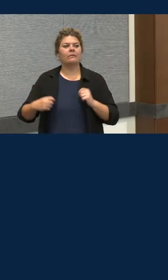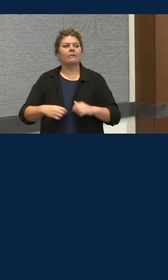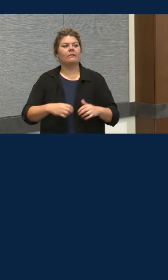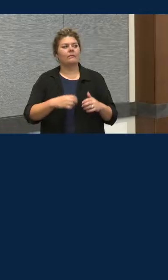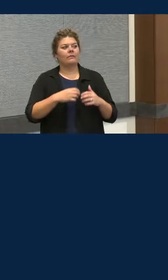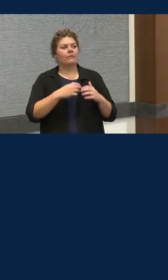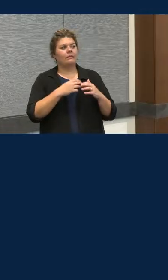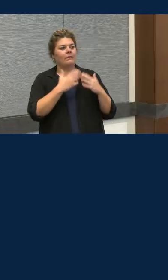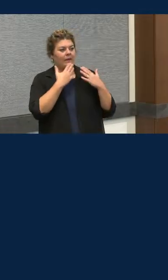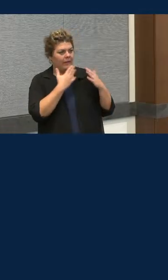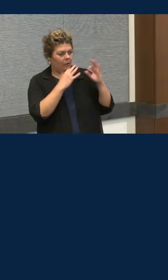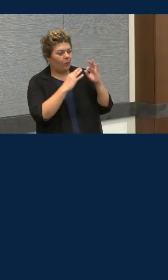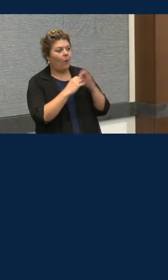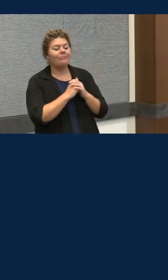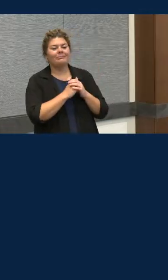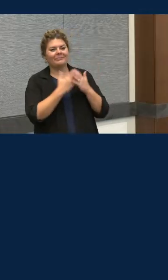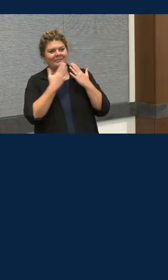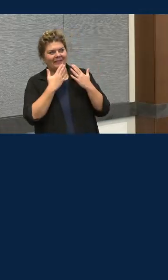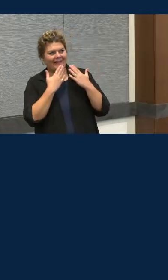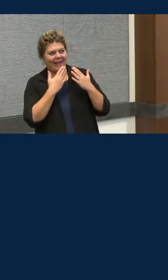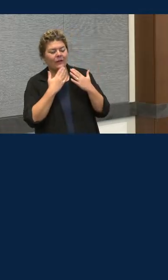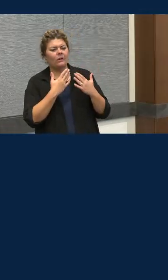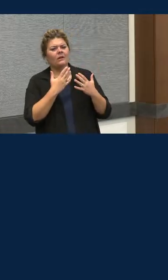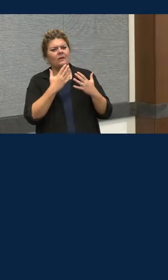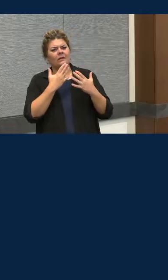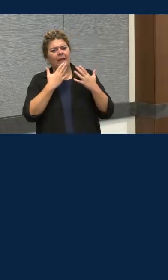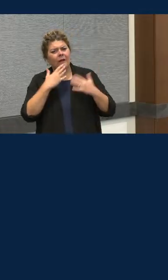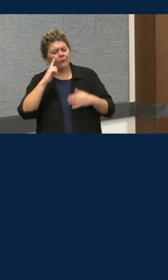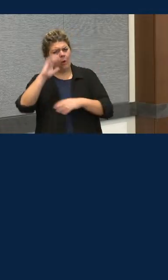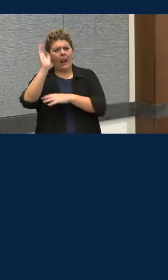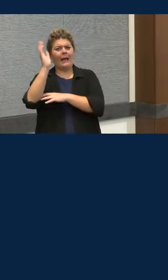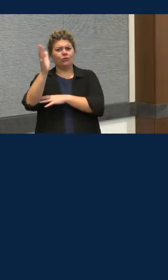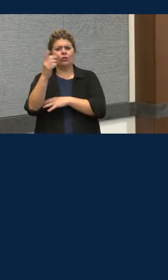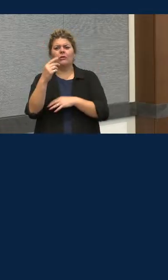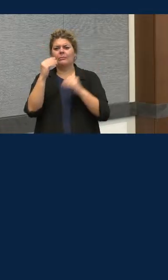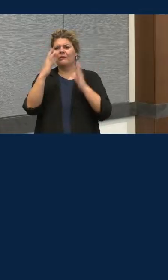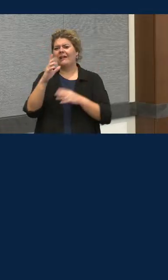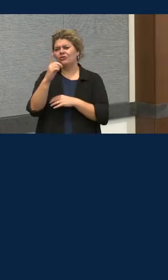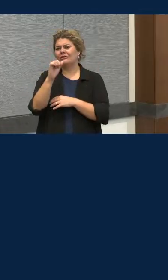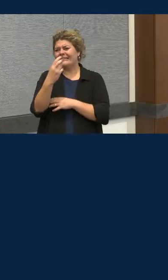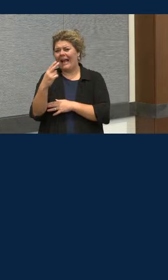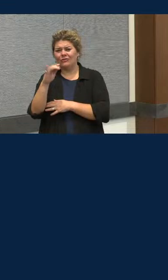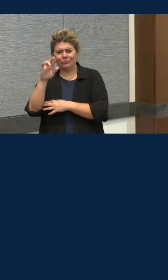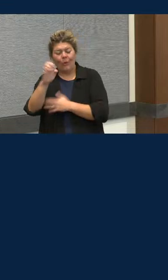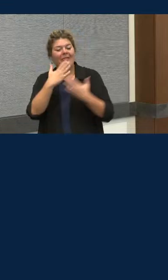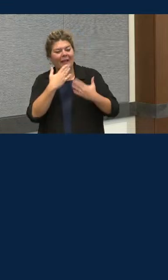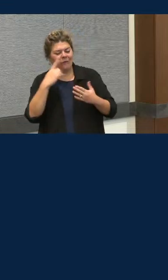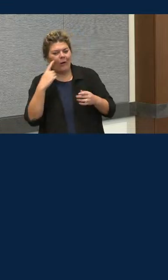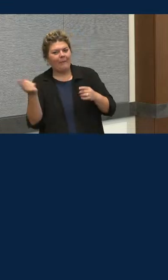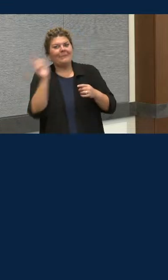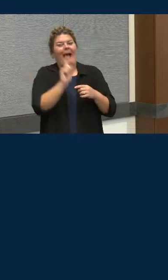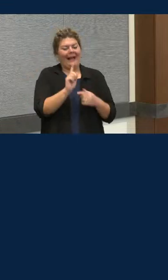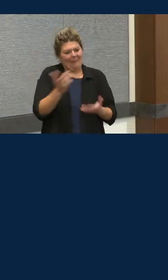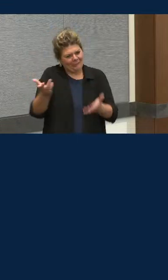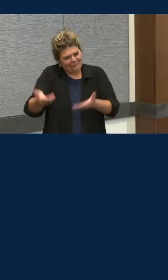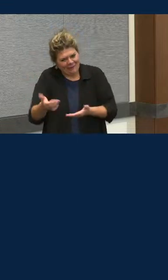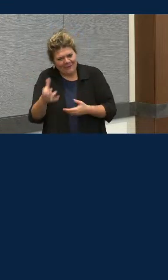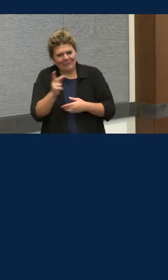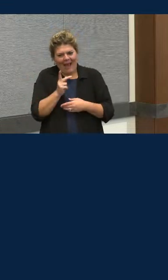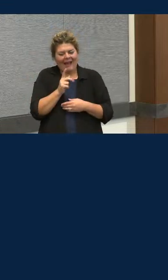Thank you very much for your lecture, professor Dash Moore and I was